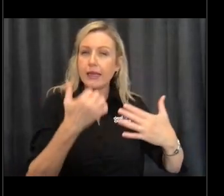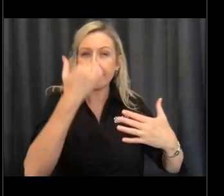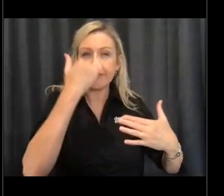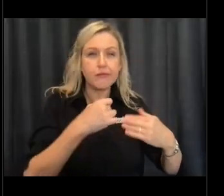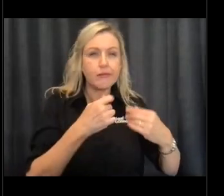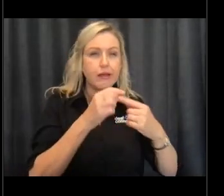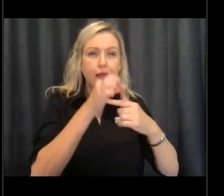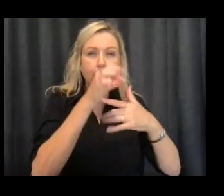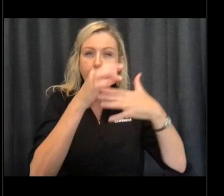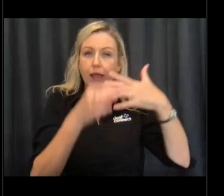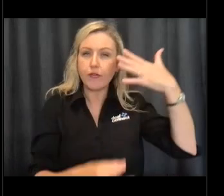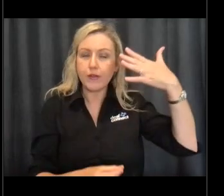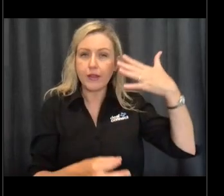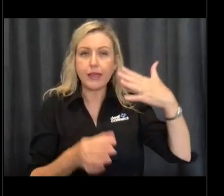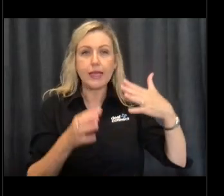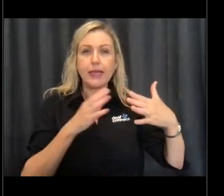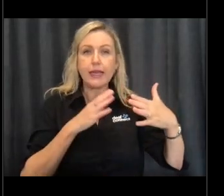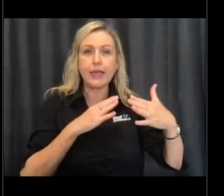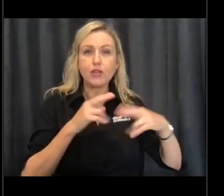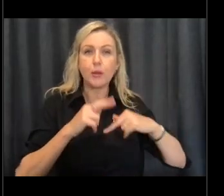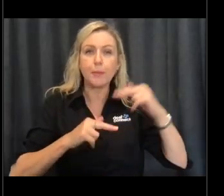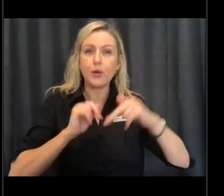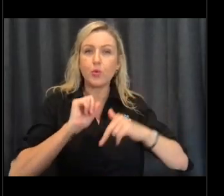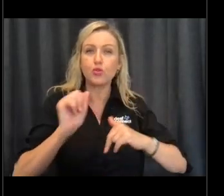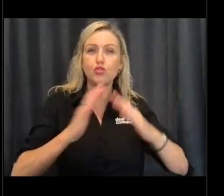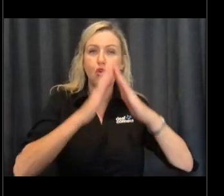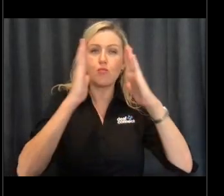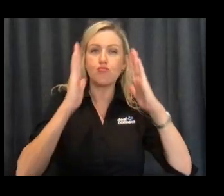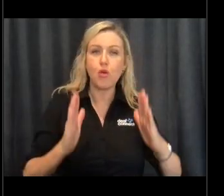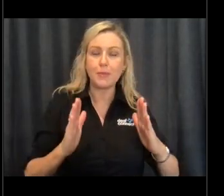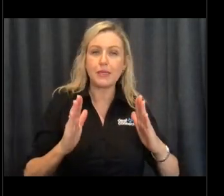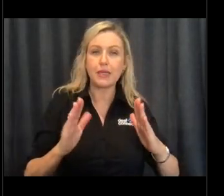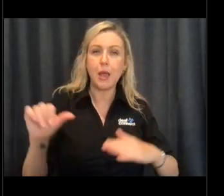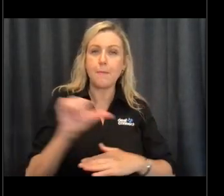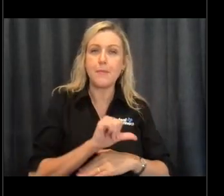back into the position it was in prior to the disaster affecting it.